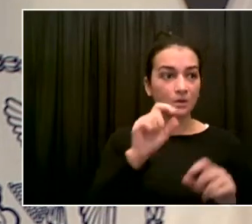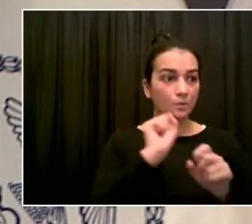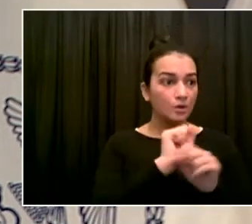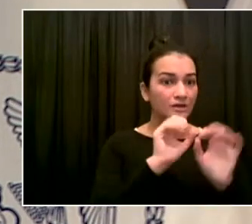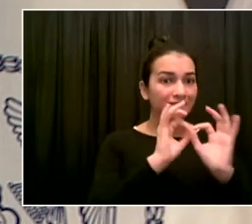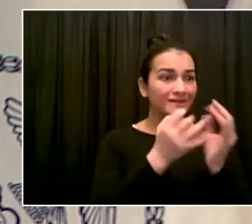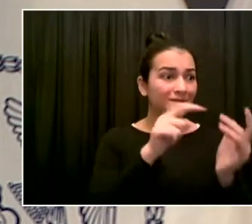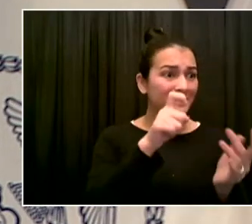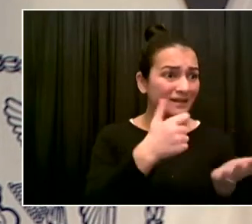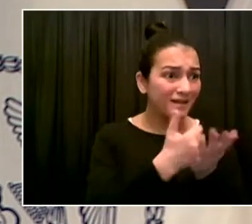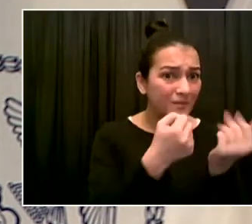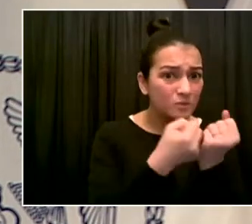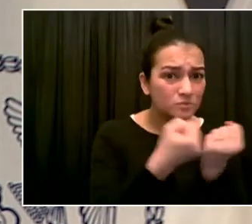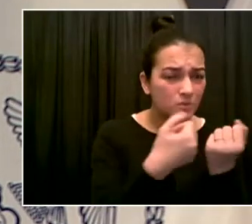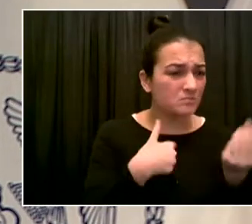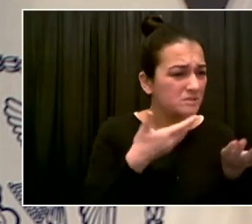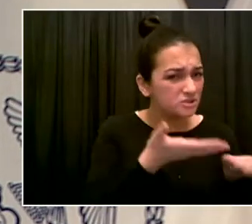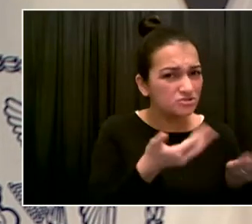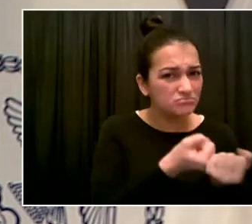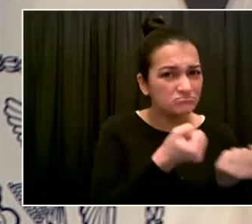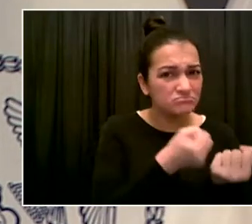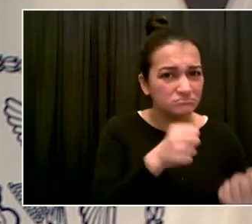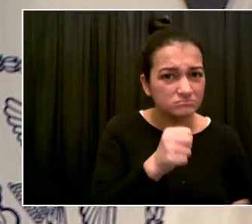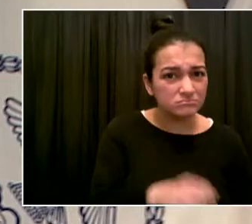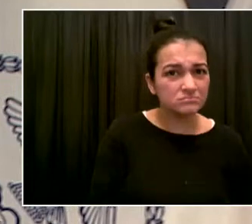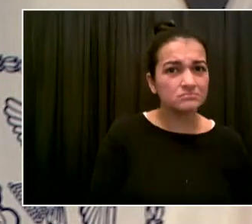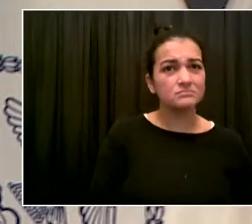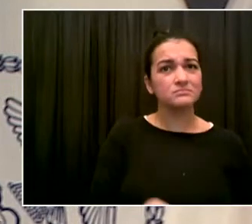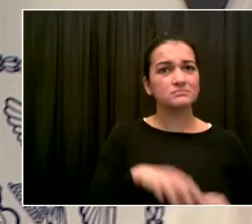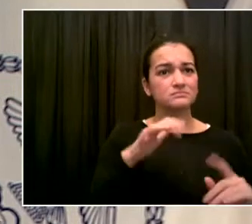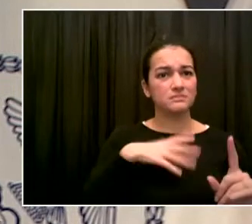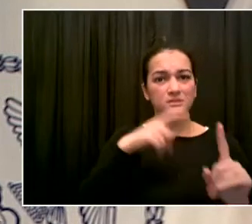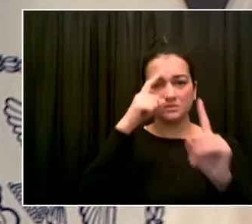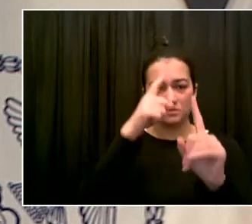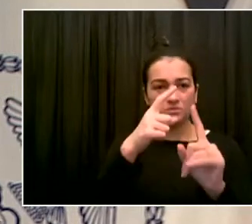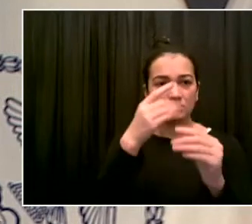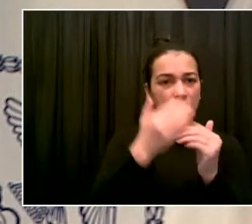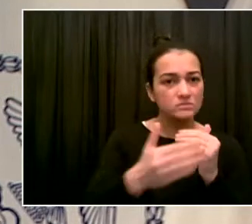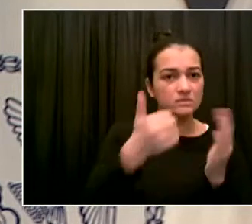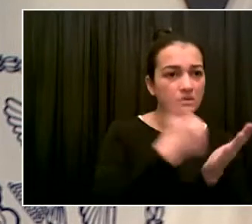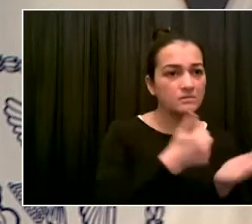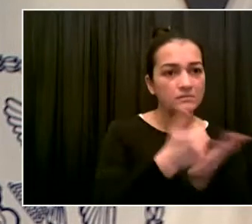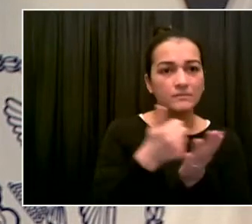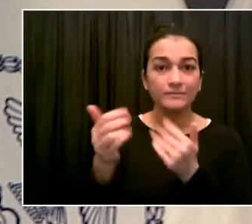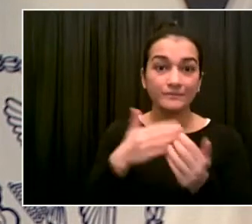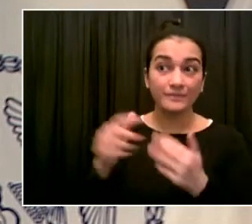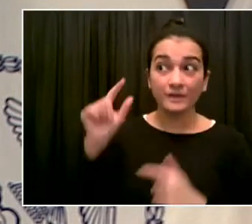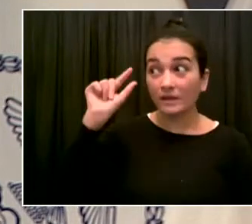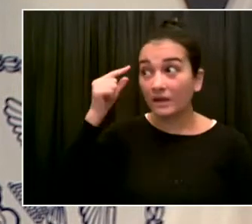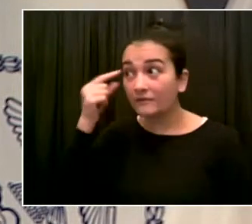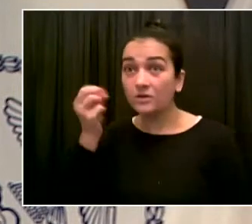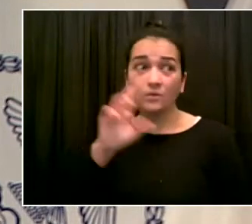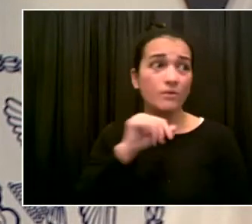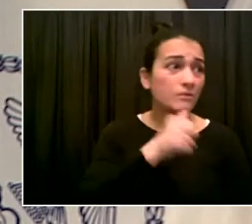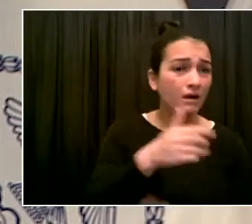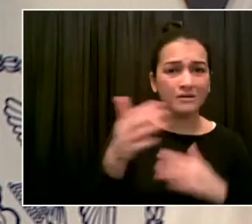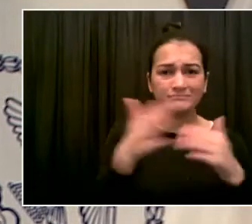WE CHANGE THE LIVES OF WORKING FAMILIES. THAT IS MY MISSION IN LIFE. HAWTEVER FORM IT